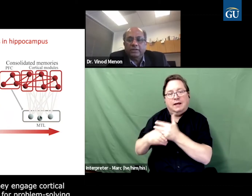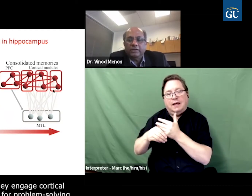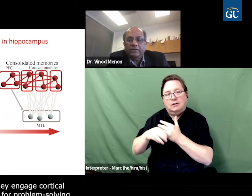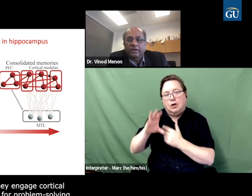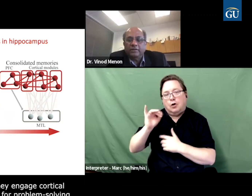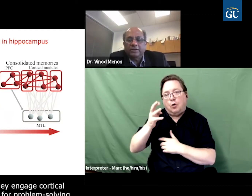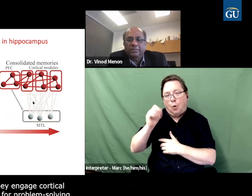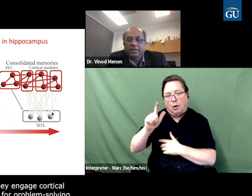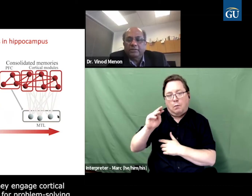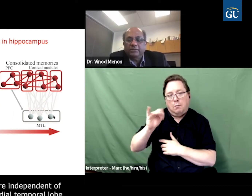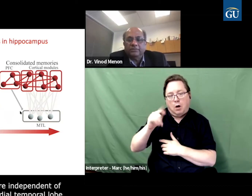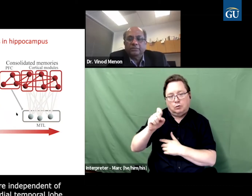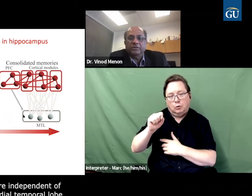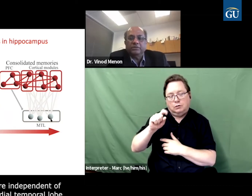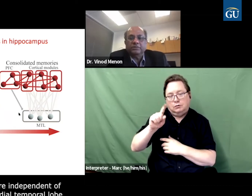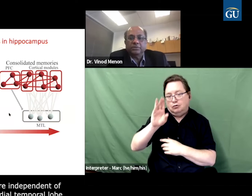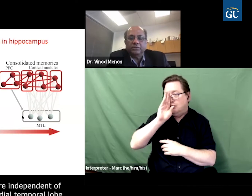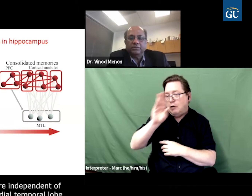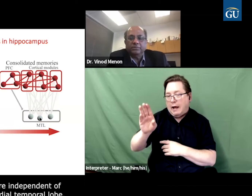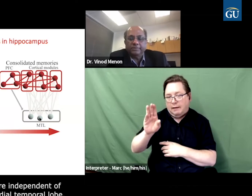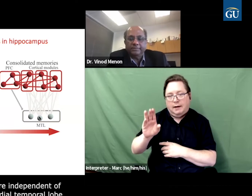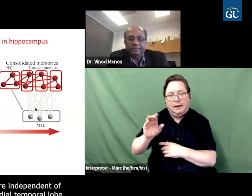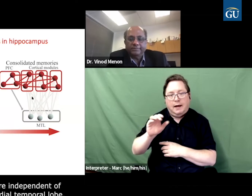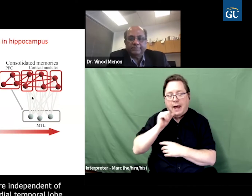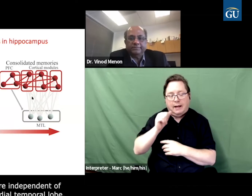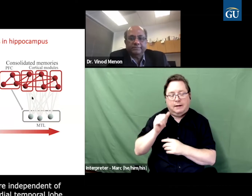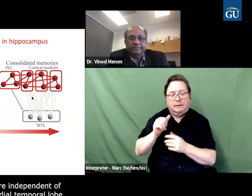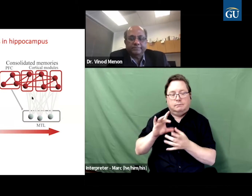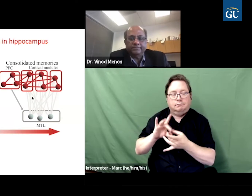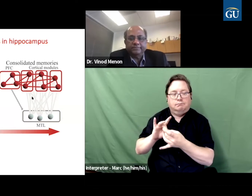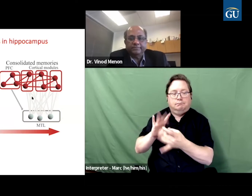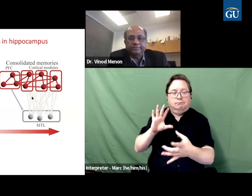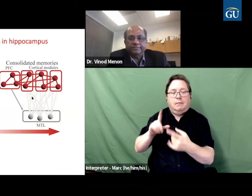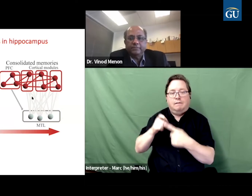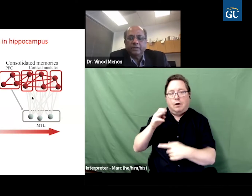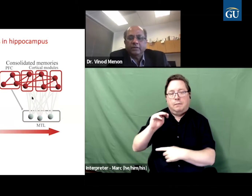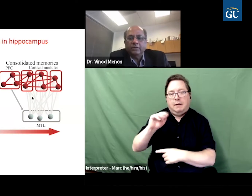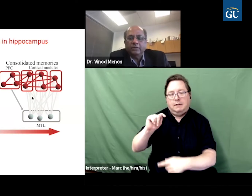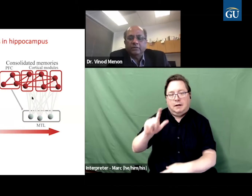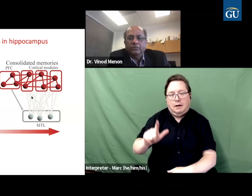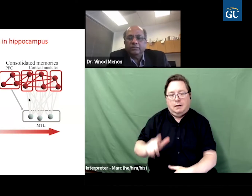for problem solving and are independent of the medial temporal lobe